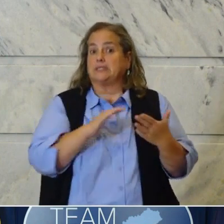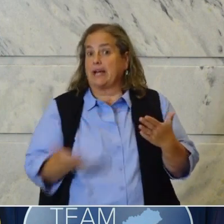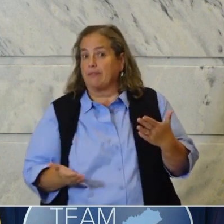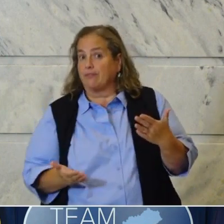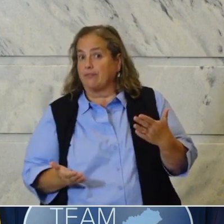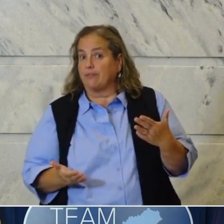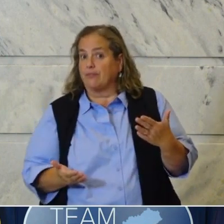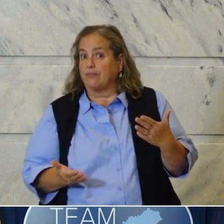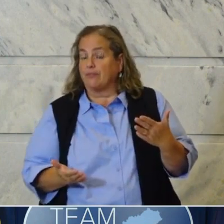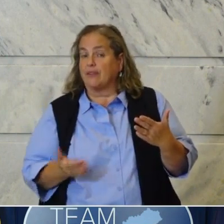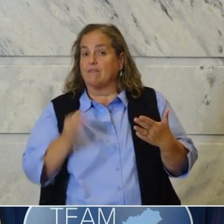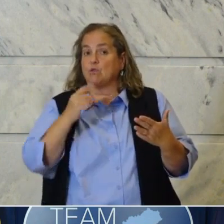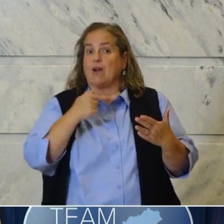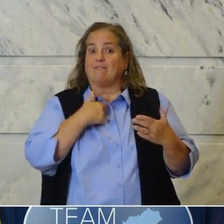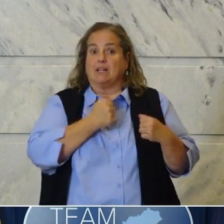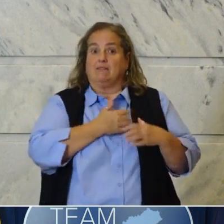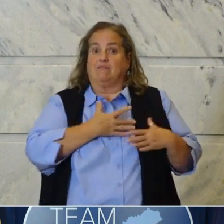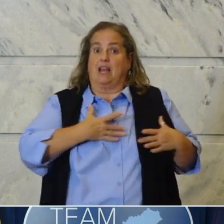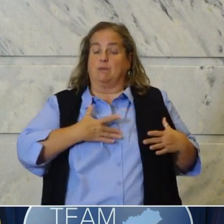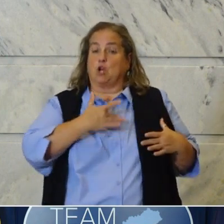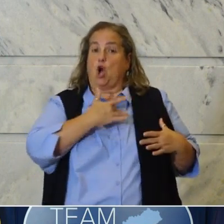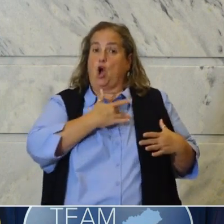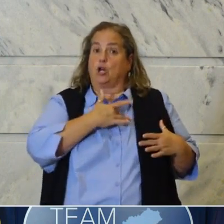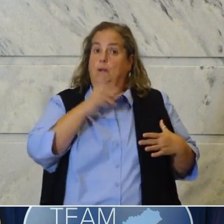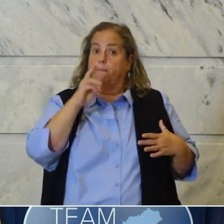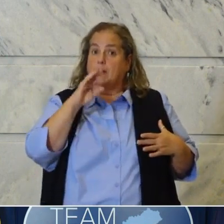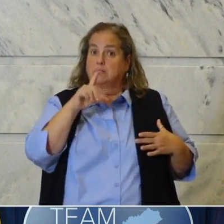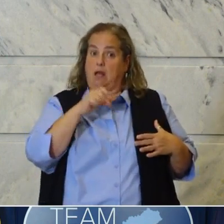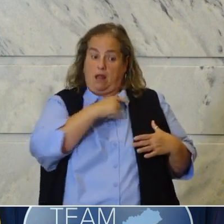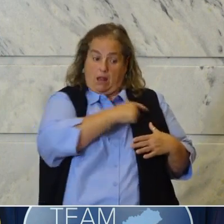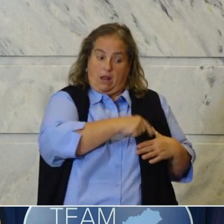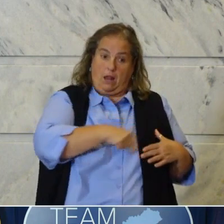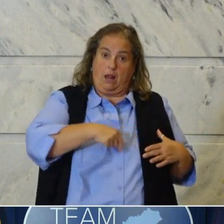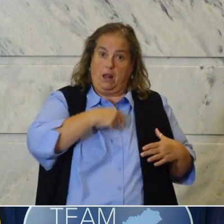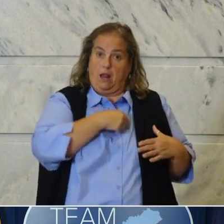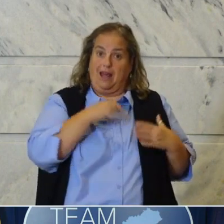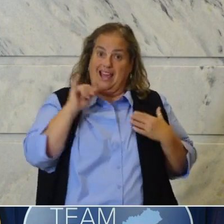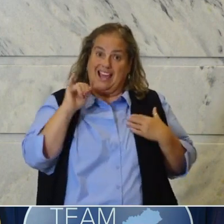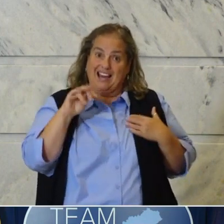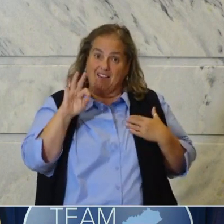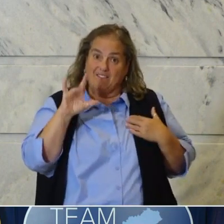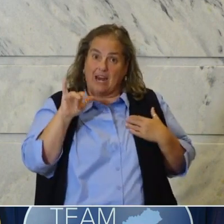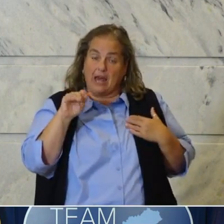inflamed heart muscle, it's just it's a different route to get there. But we've